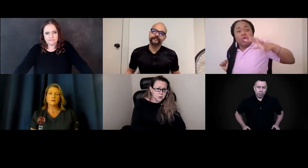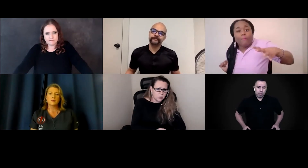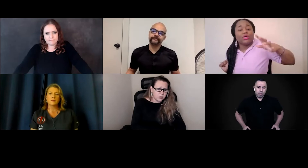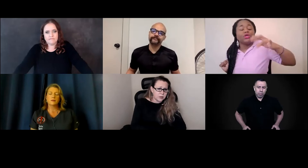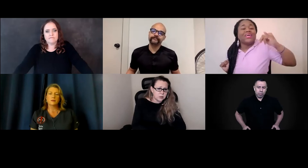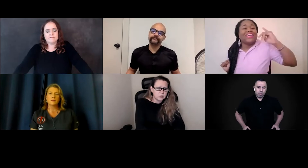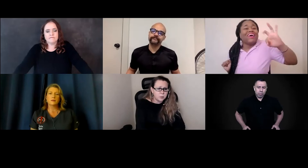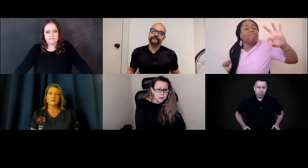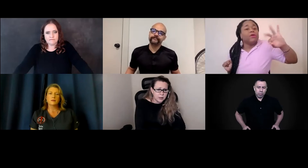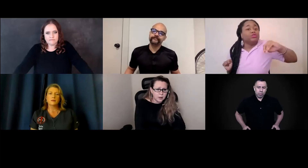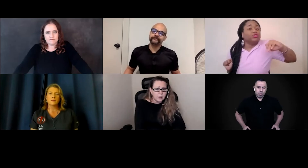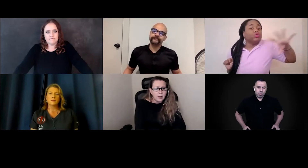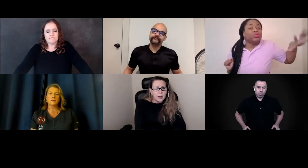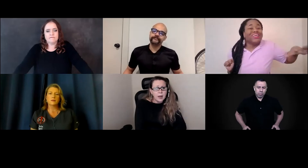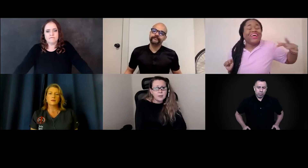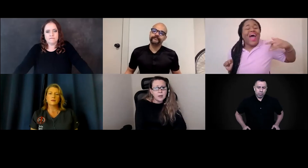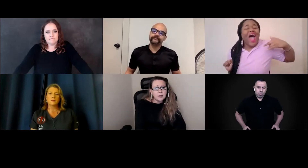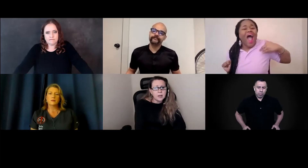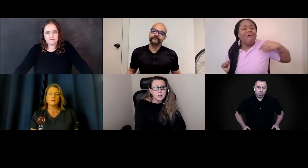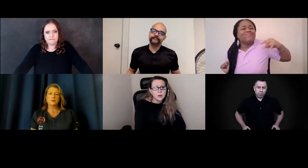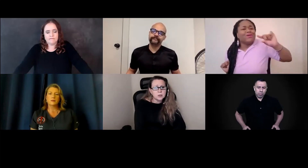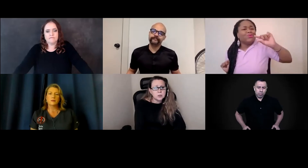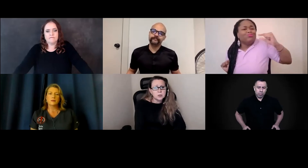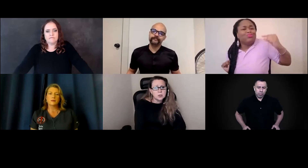or professor who is speaking.